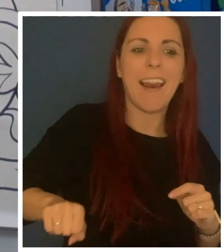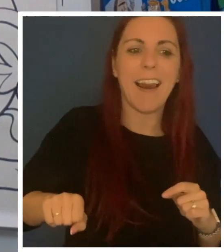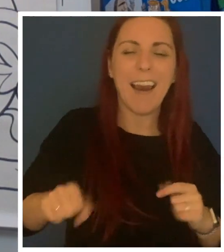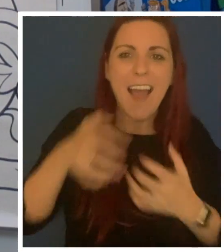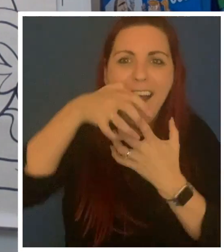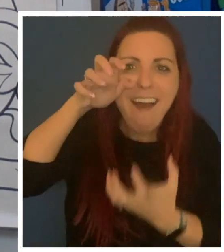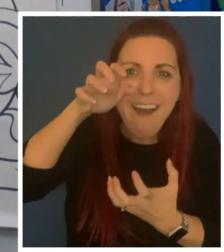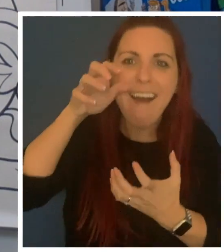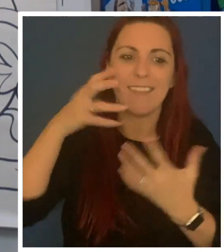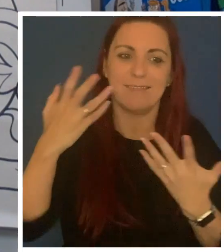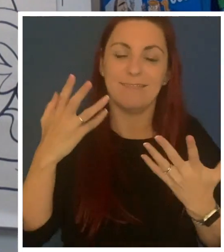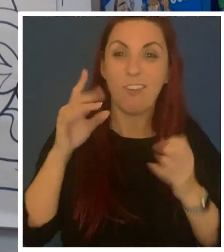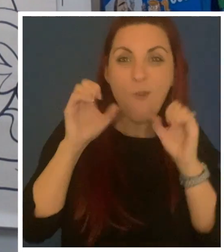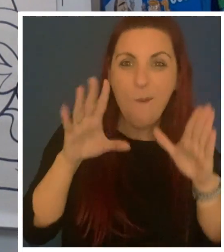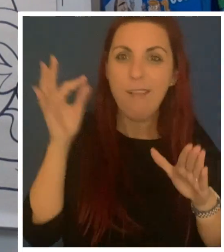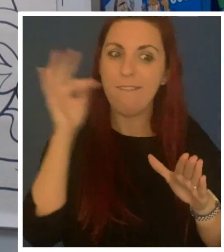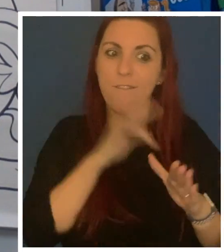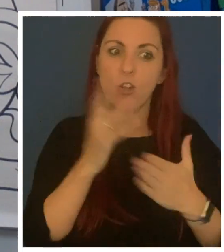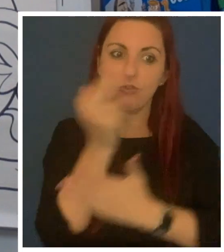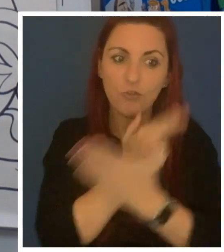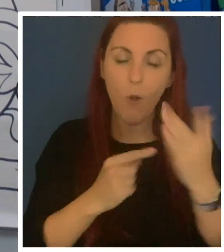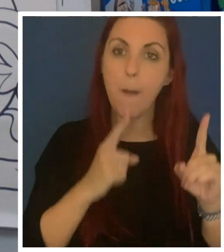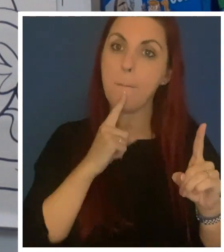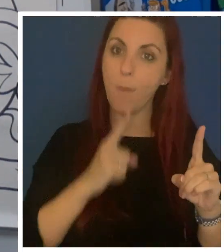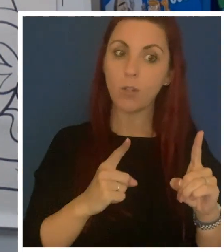He's really cool to draw but I loved equally drawing the SEAI team and I